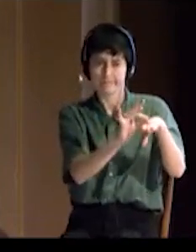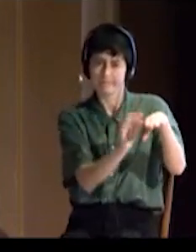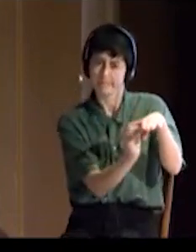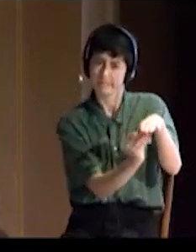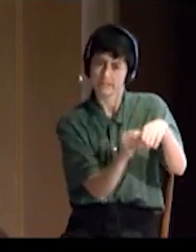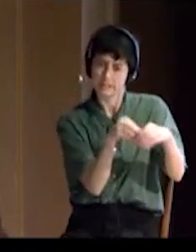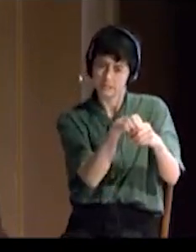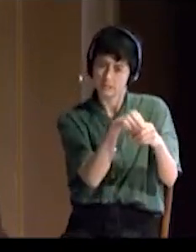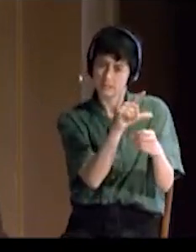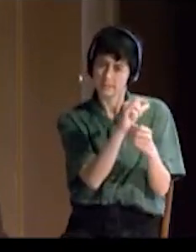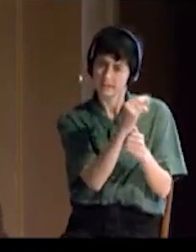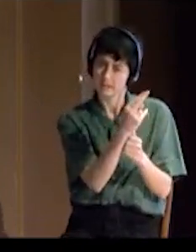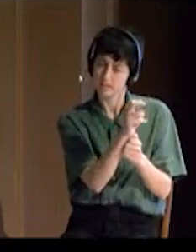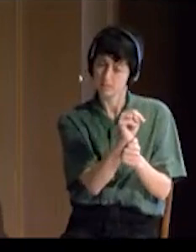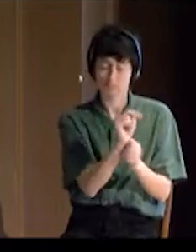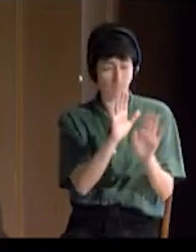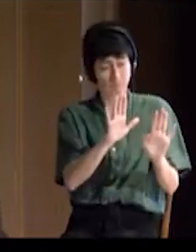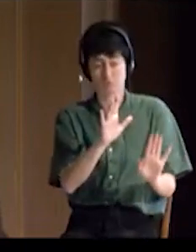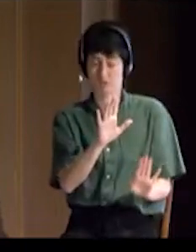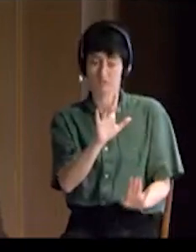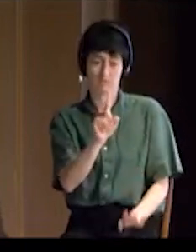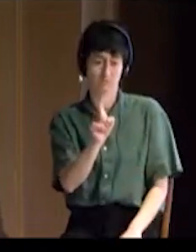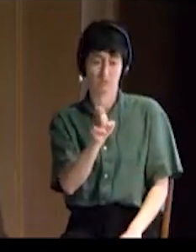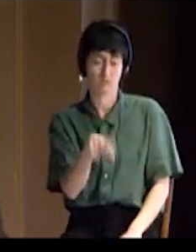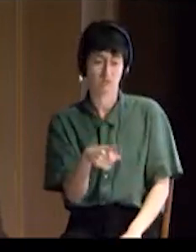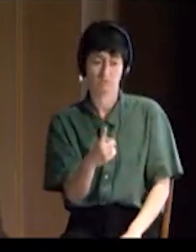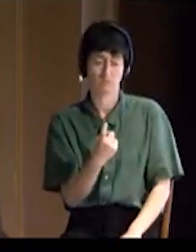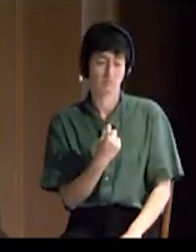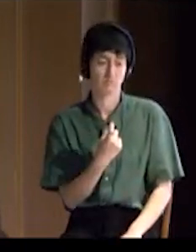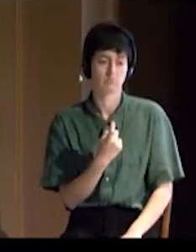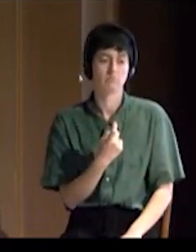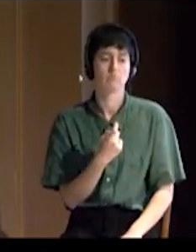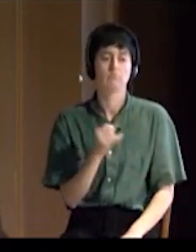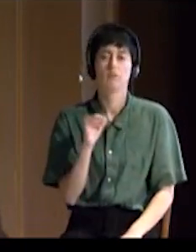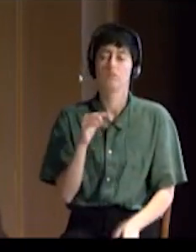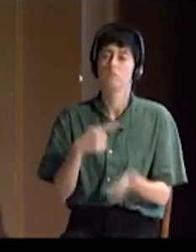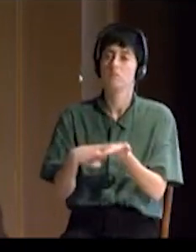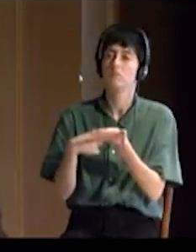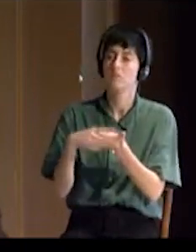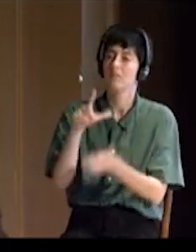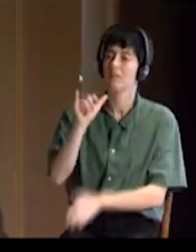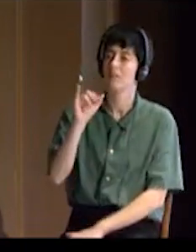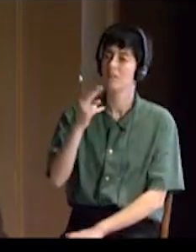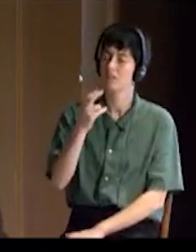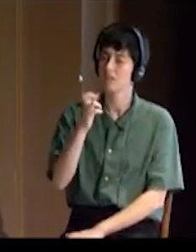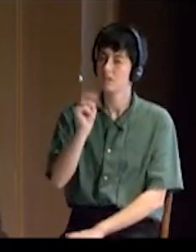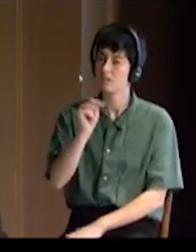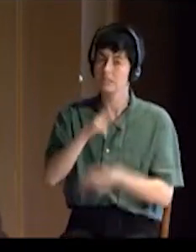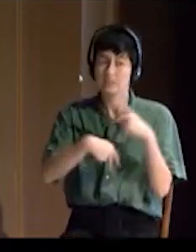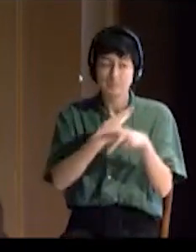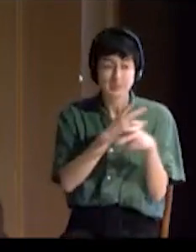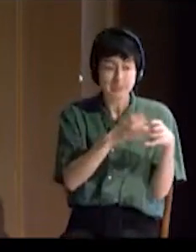or for example, Jun's question, these numbers are just based on the microbiome.